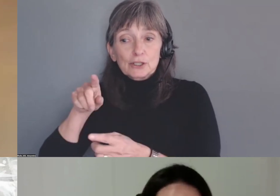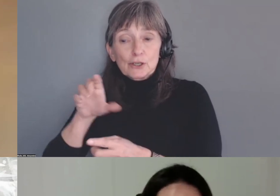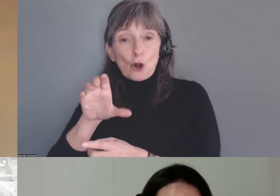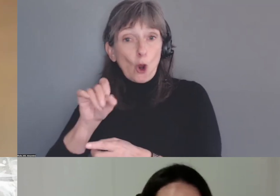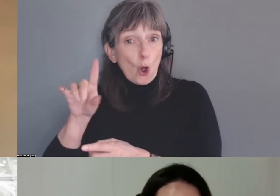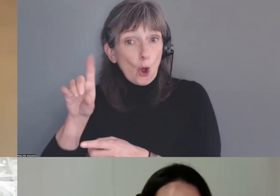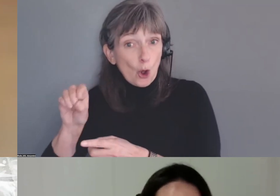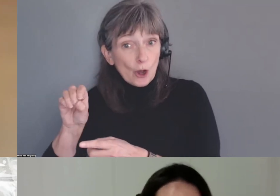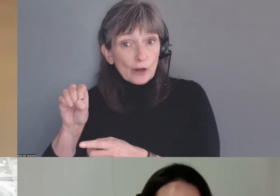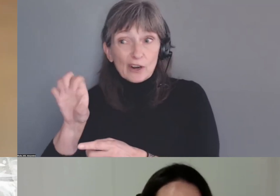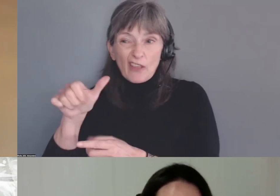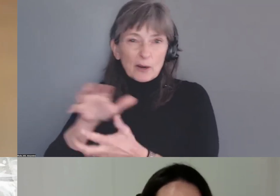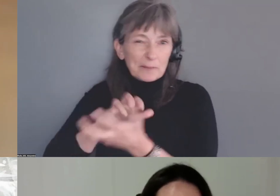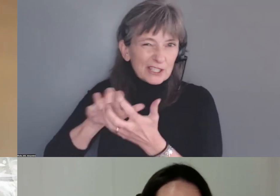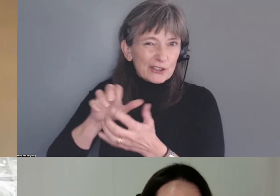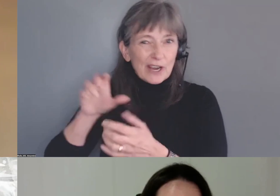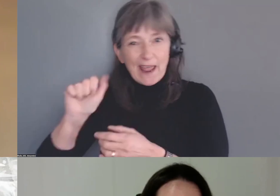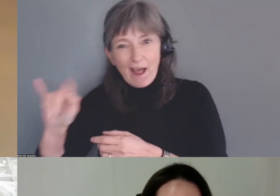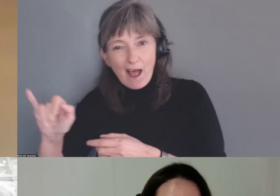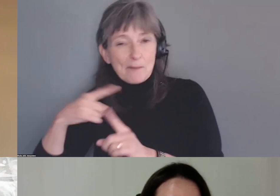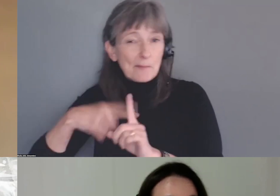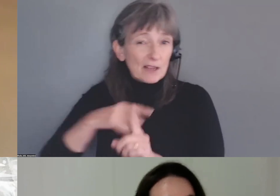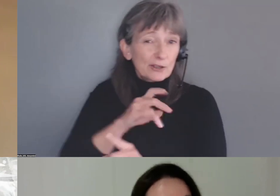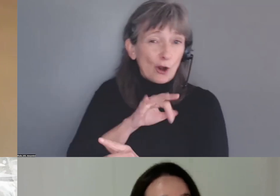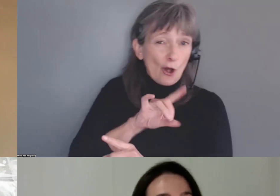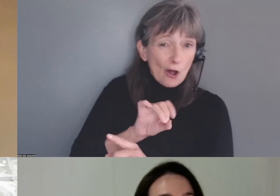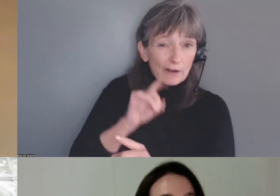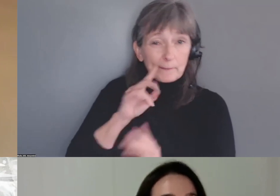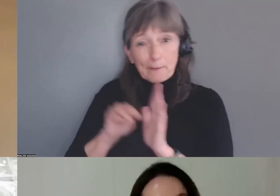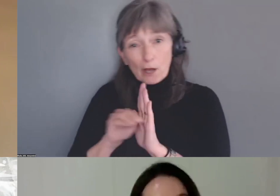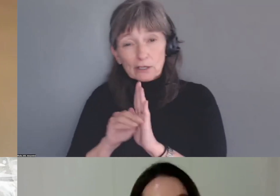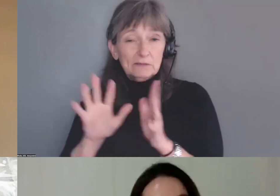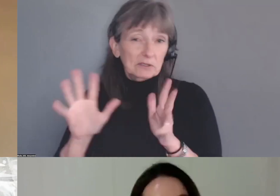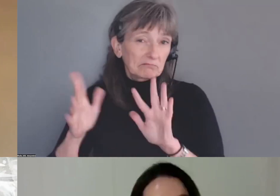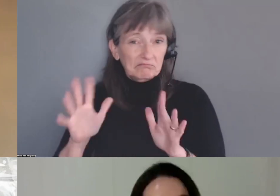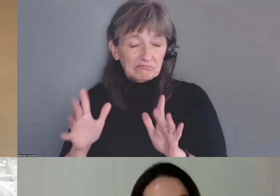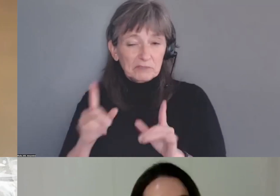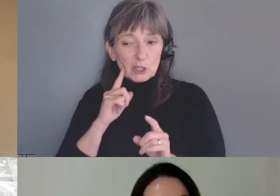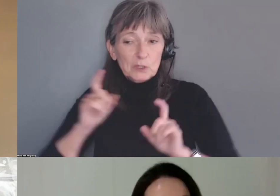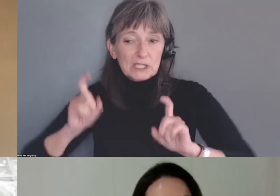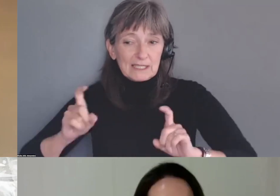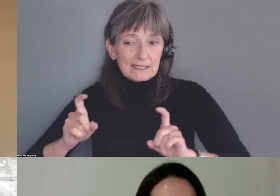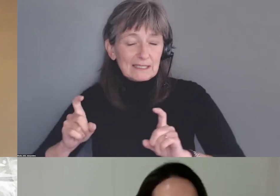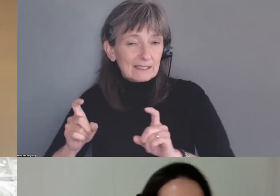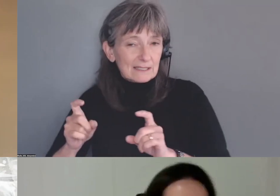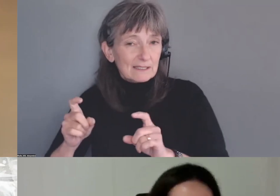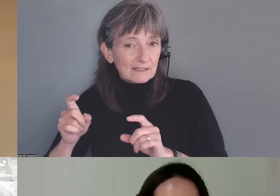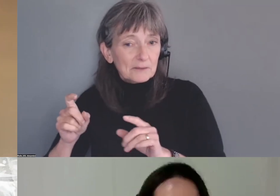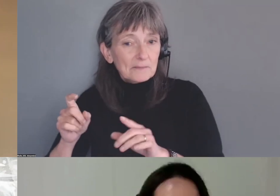there's different models, both that are open and closed, that are better for different